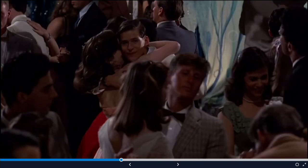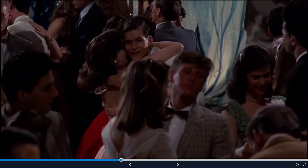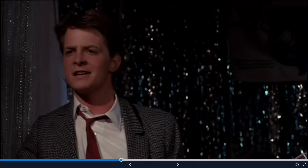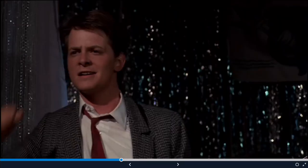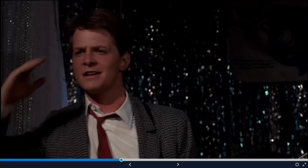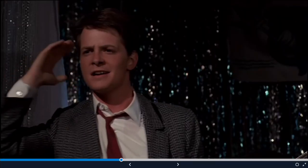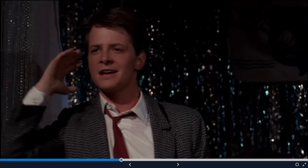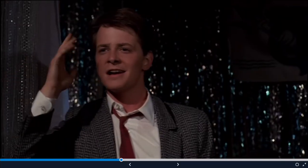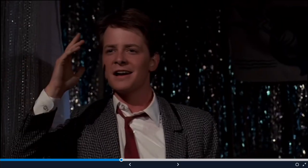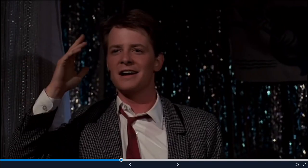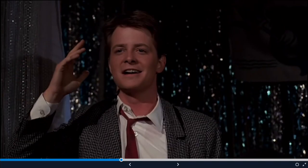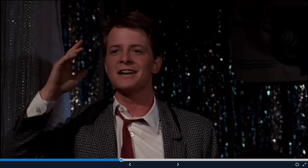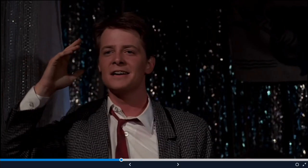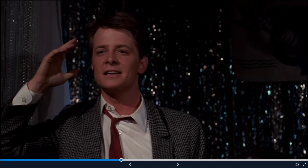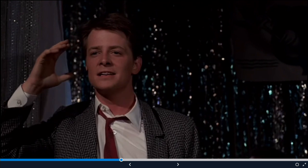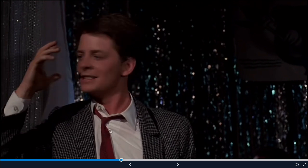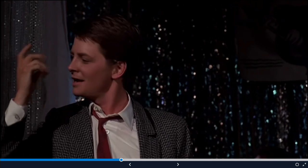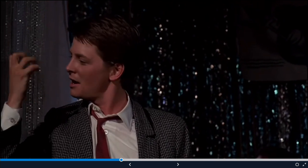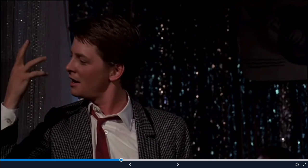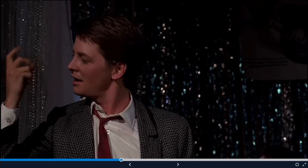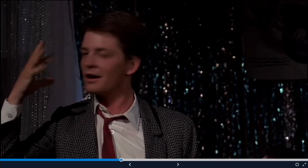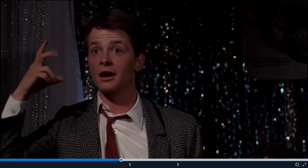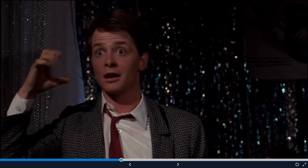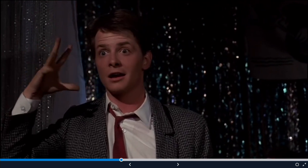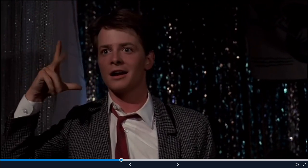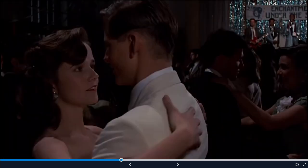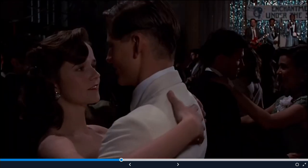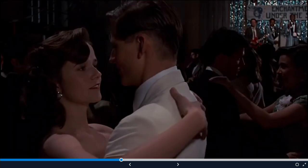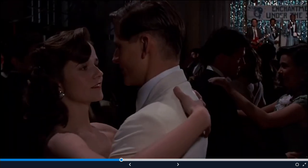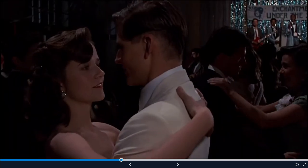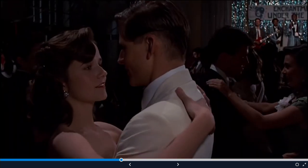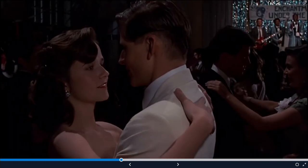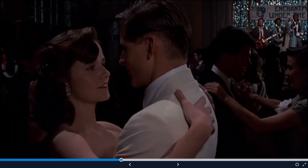I'm just a fool